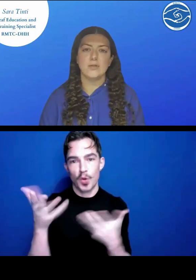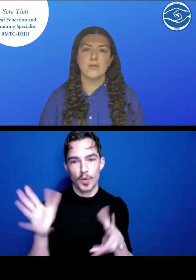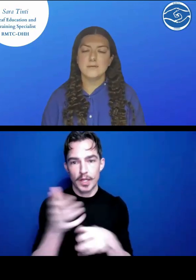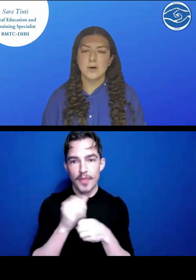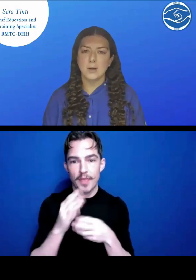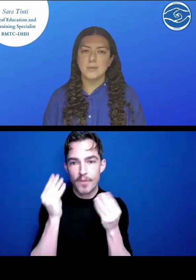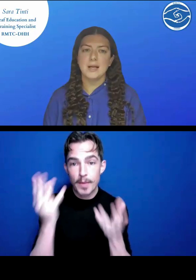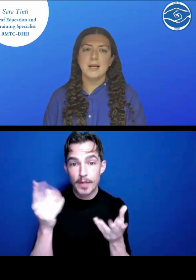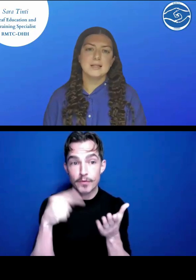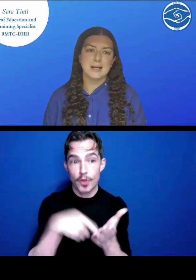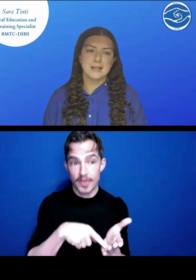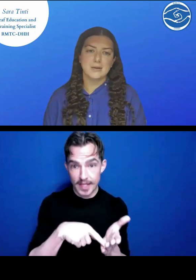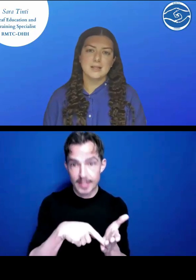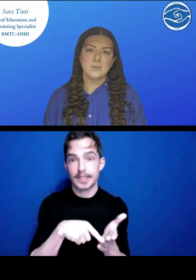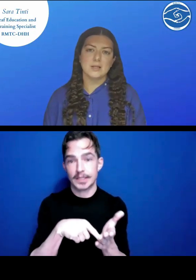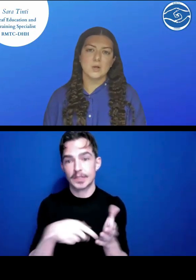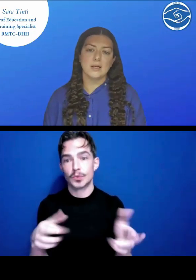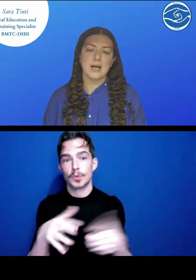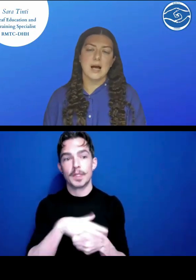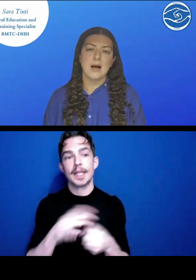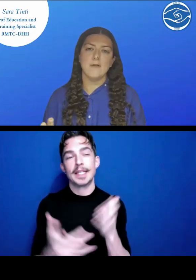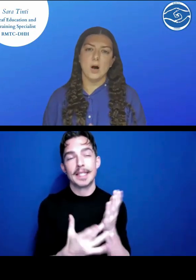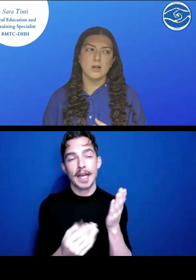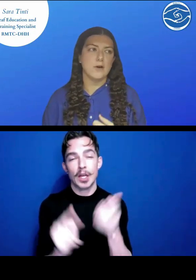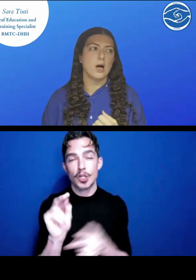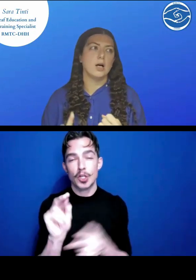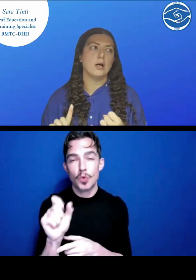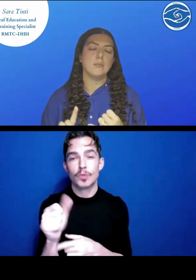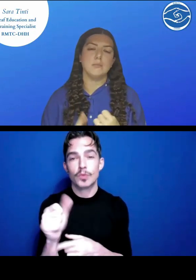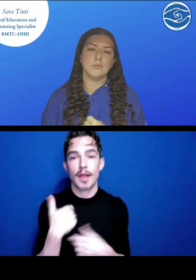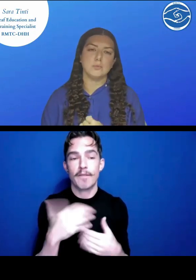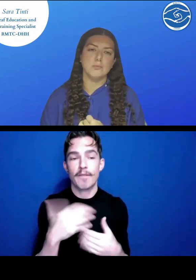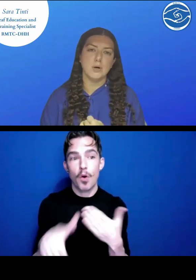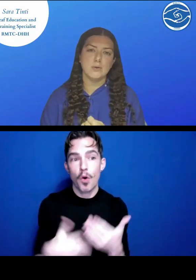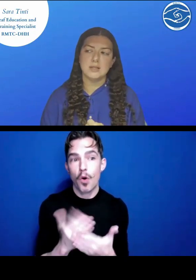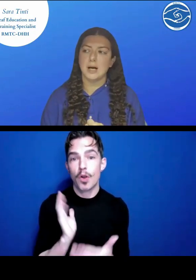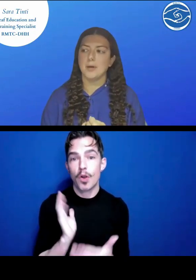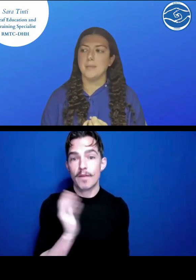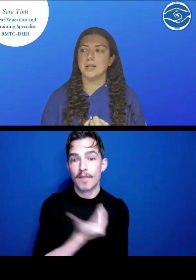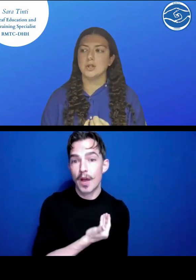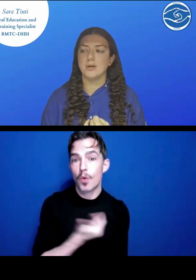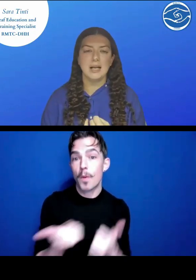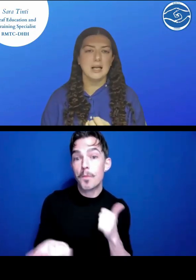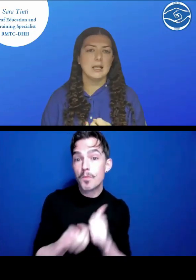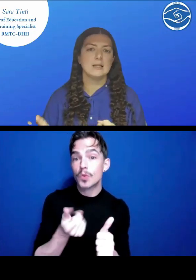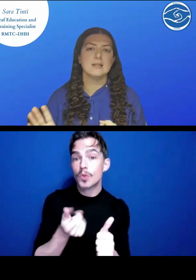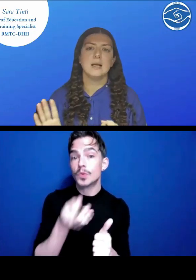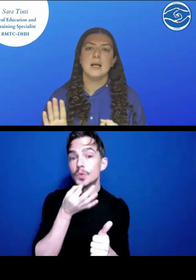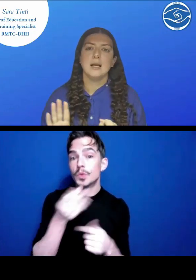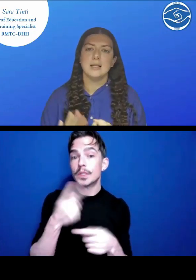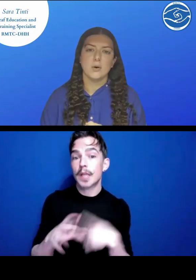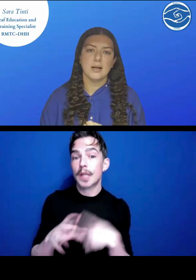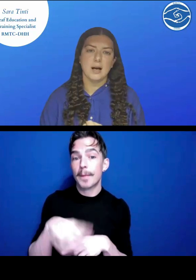for this from. Tech Notes is what's going to have all of our most upcoming trainings. It's going